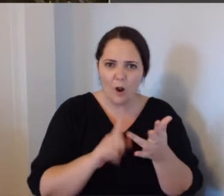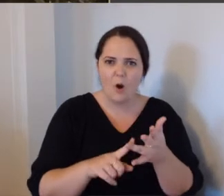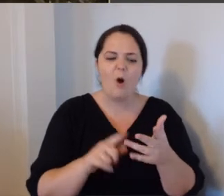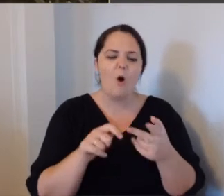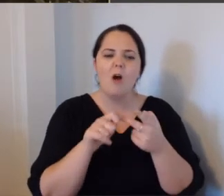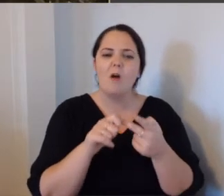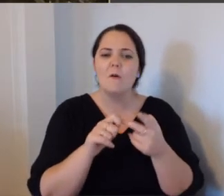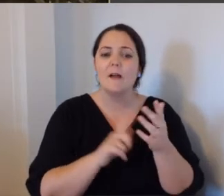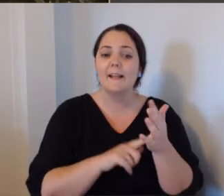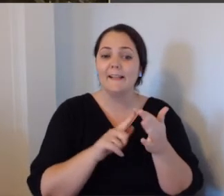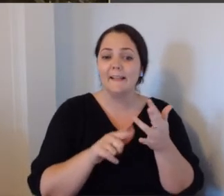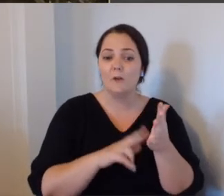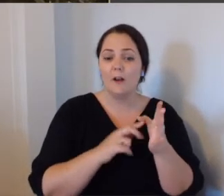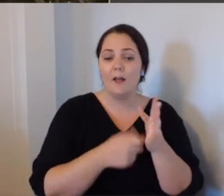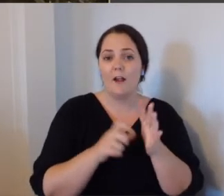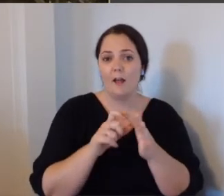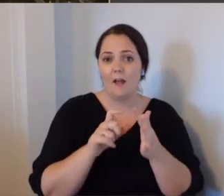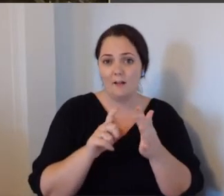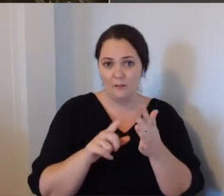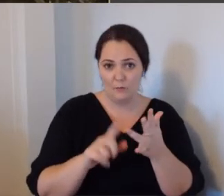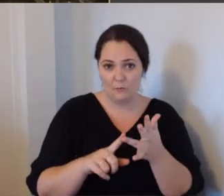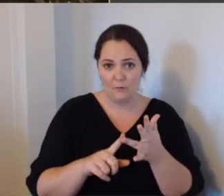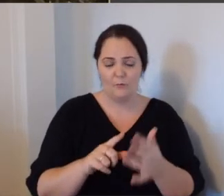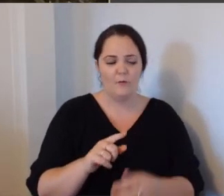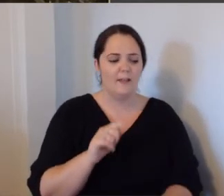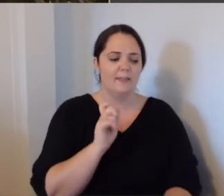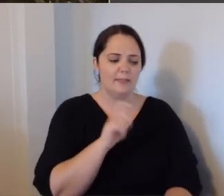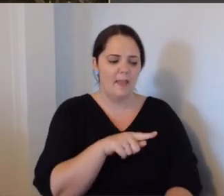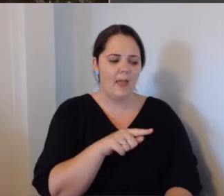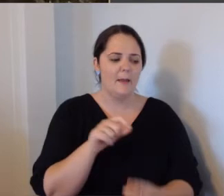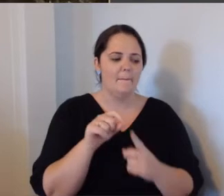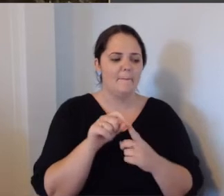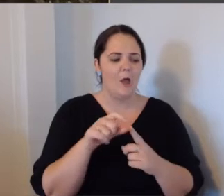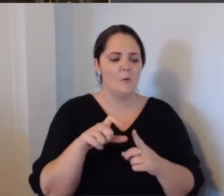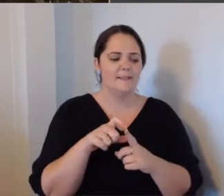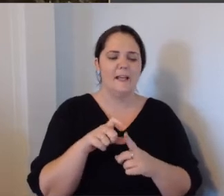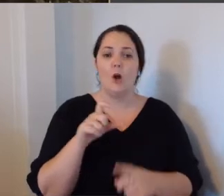very different type of genius and helped shape the image of what is known as the mad genius.